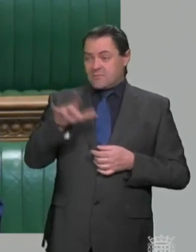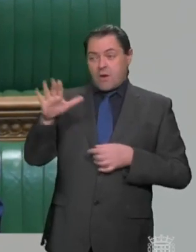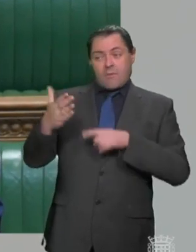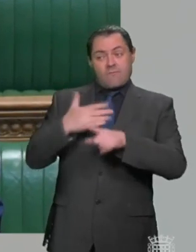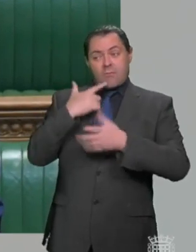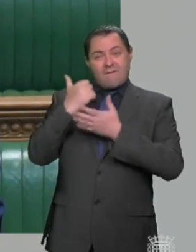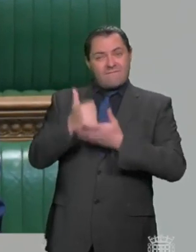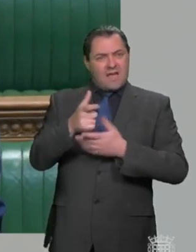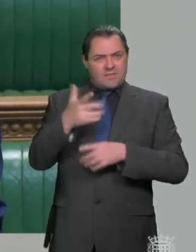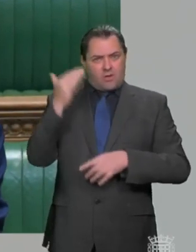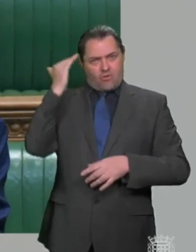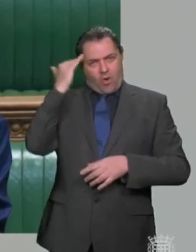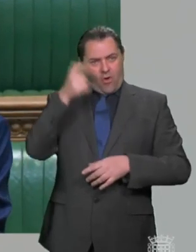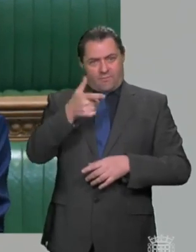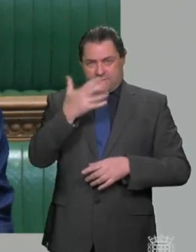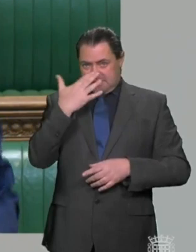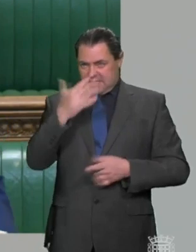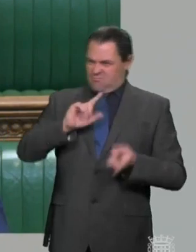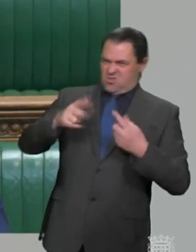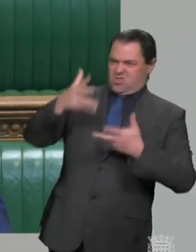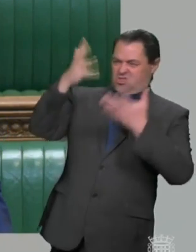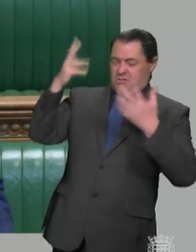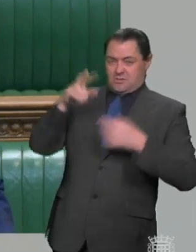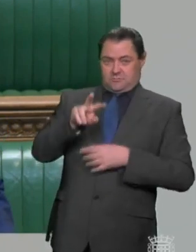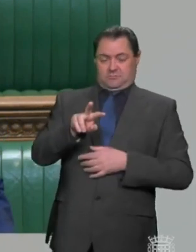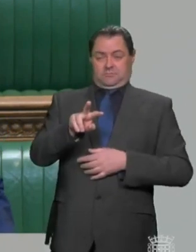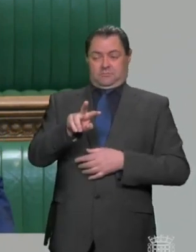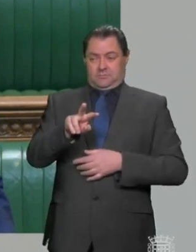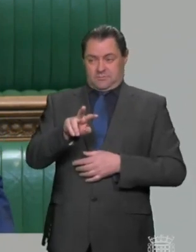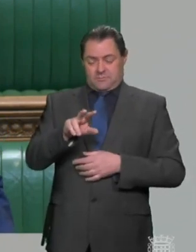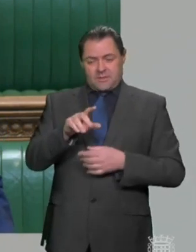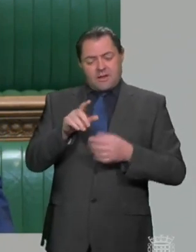this morning in that response. Another incredibly serious statement from